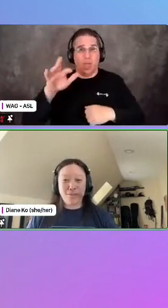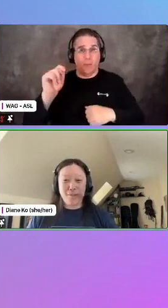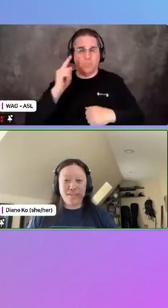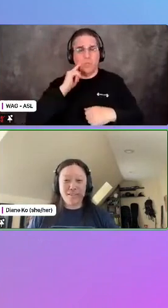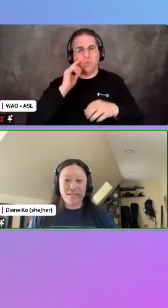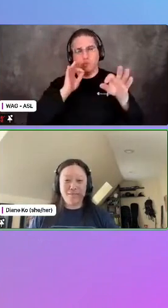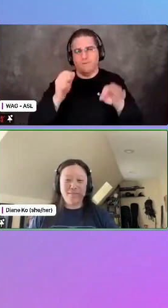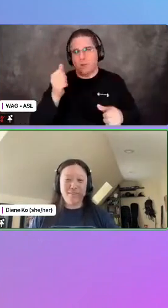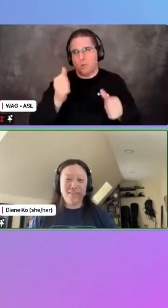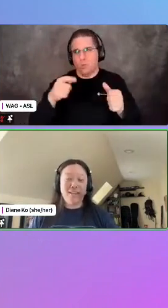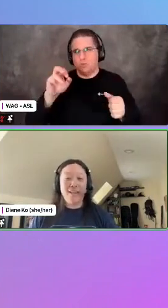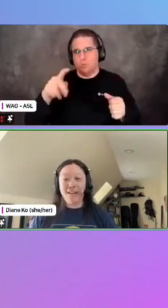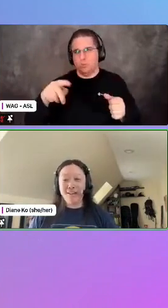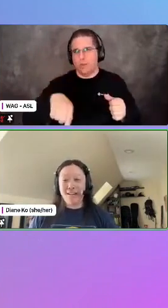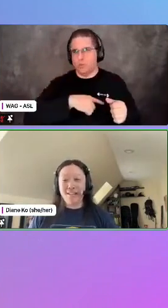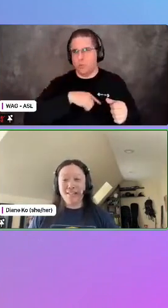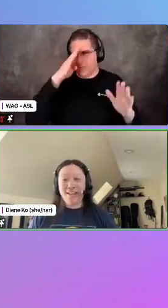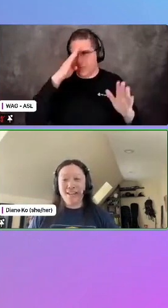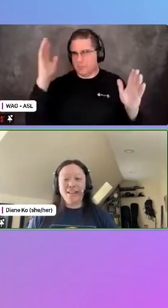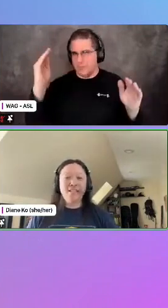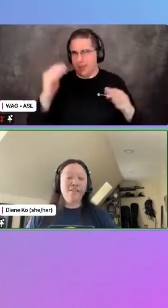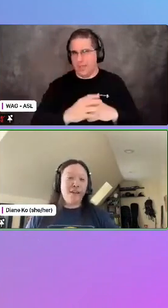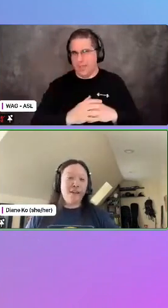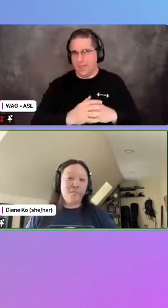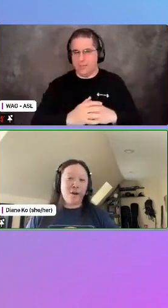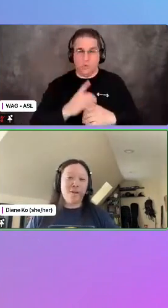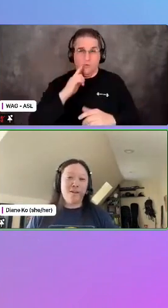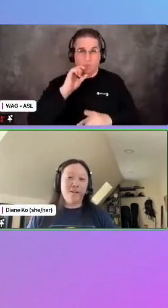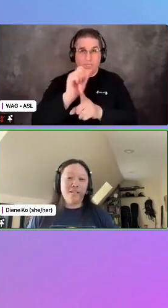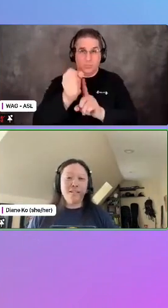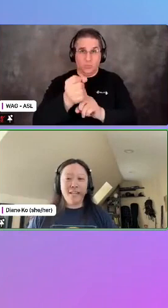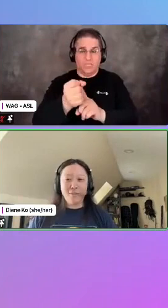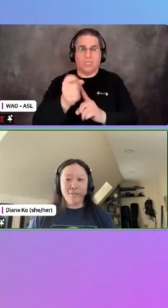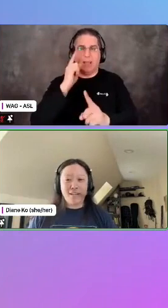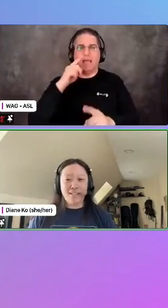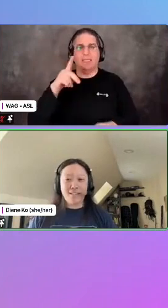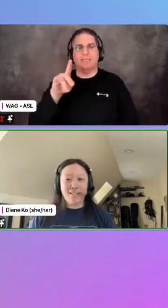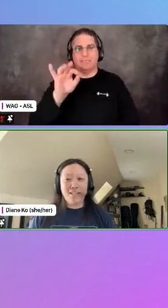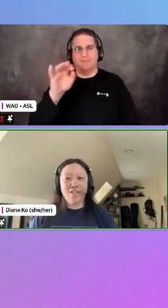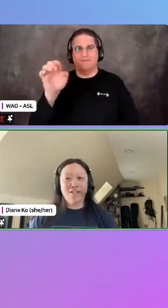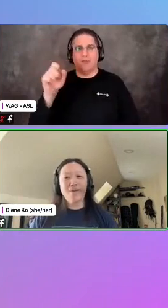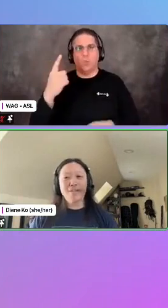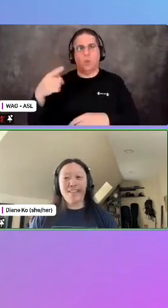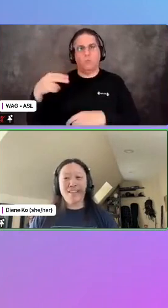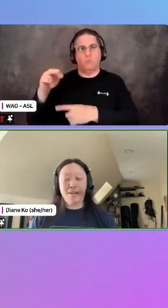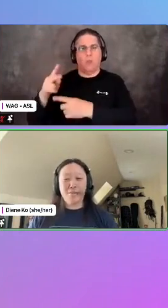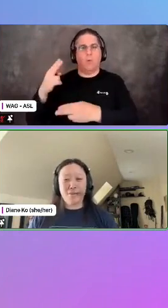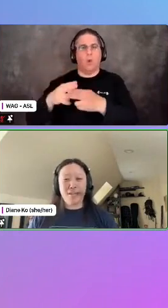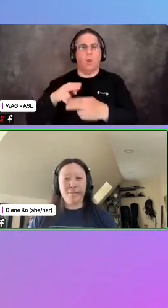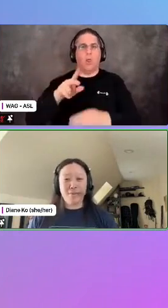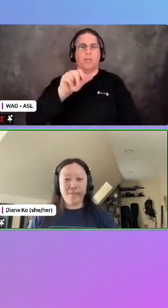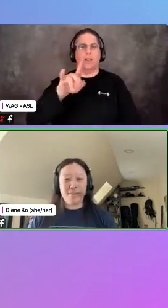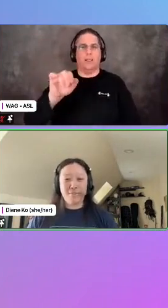Just yesterday there's a whole talk on form accessibility alone. So let's talk about aspects of React